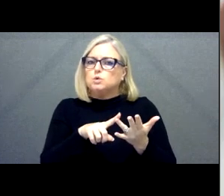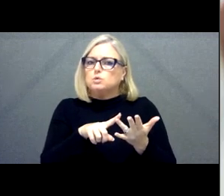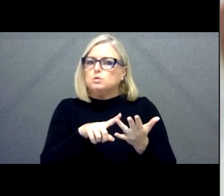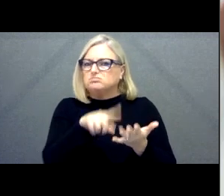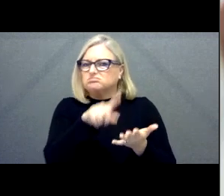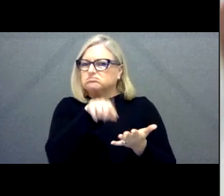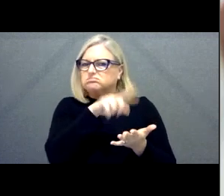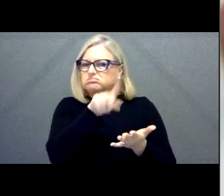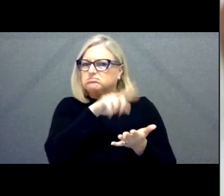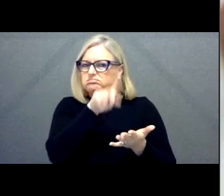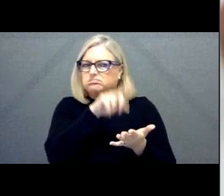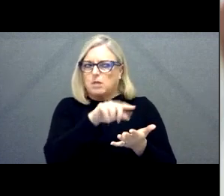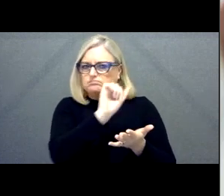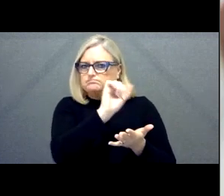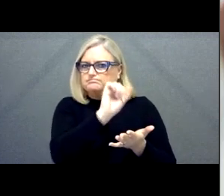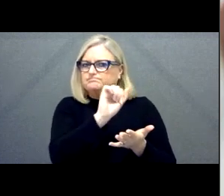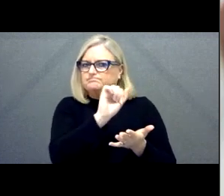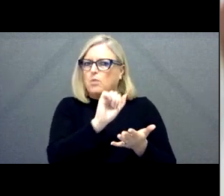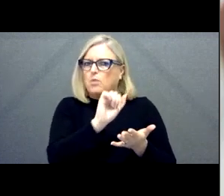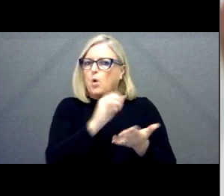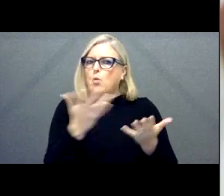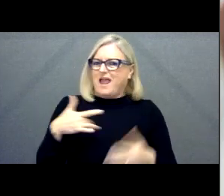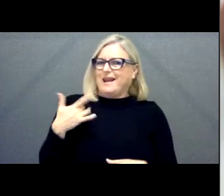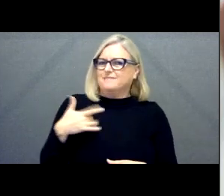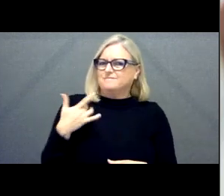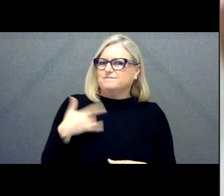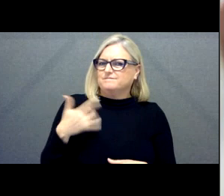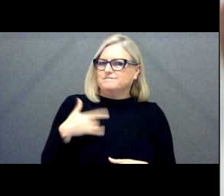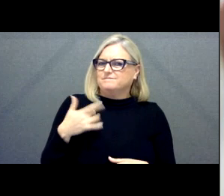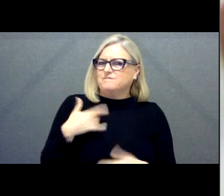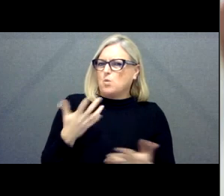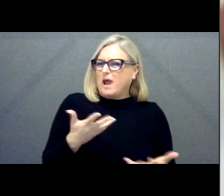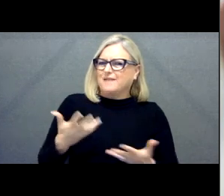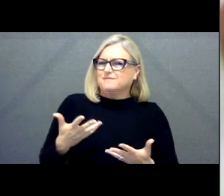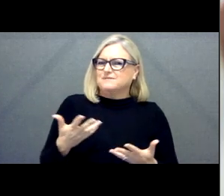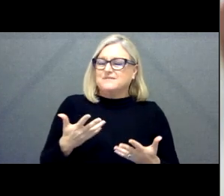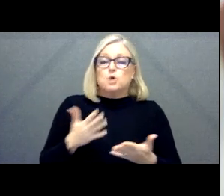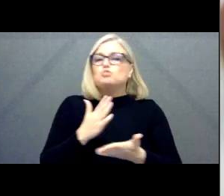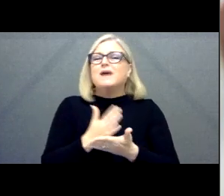that they do live um so that it's just around where those matters are in those Court Link